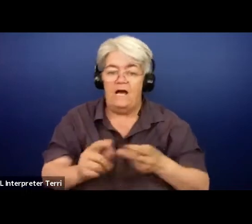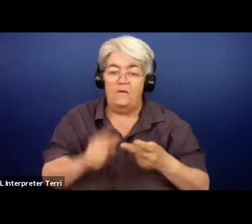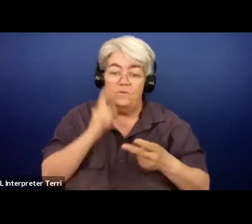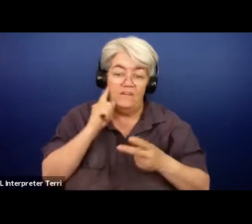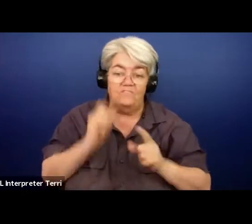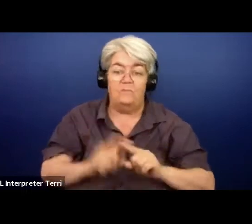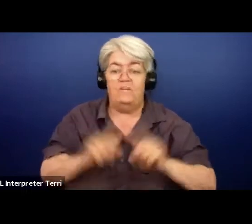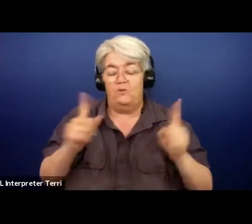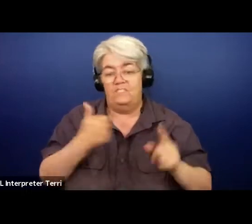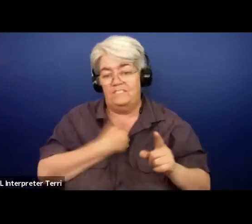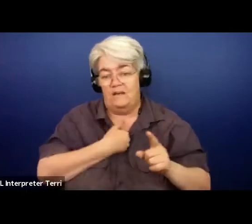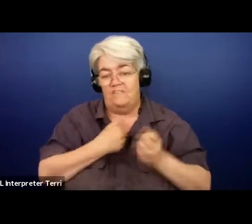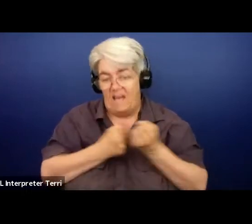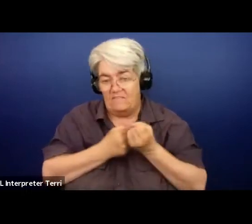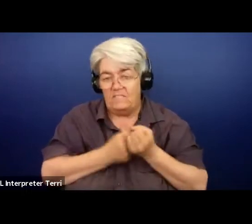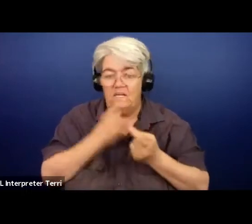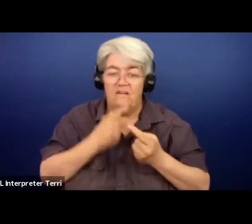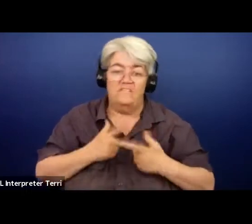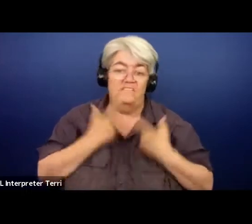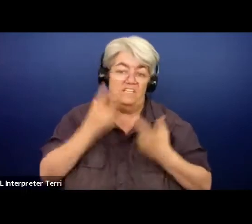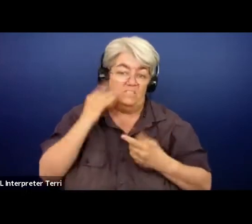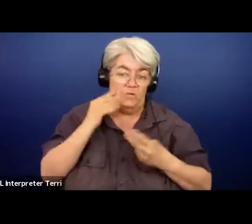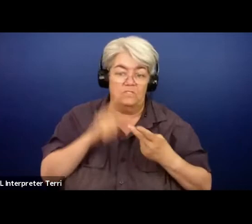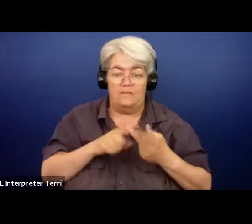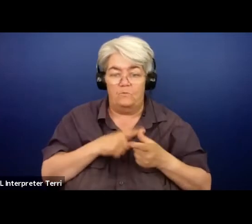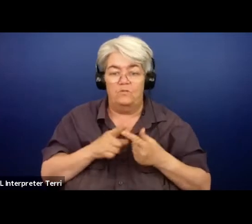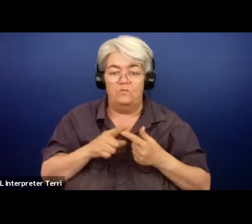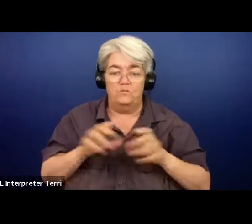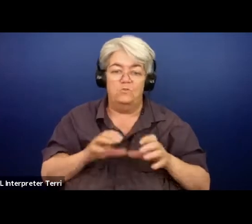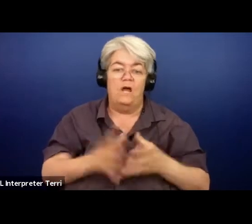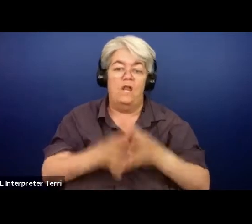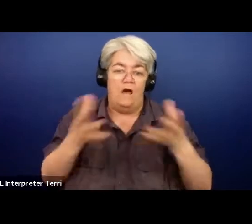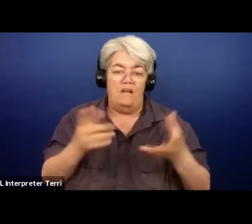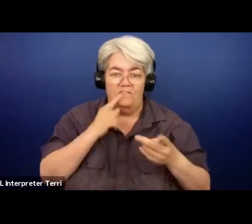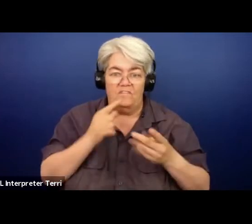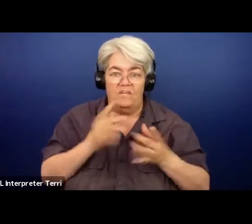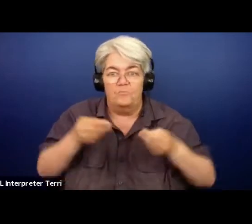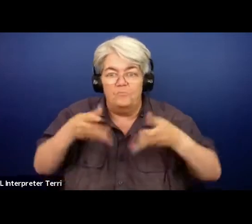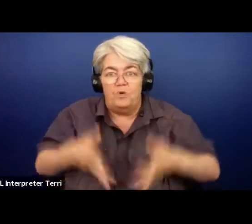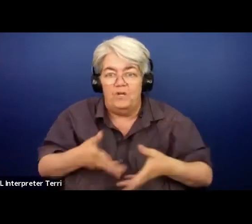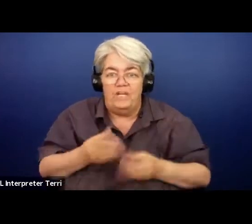self-advocate of lived experience. We'll get to a lot of the burning questions that have been coming into the chat here